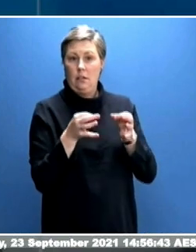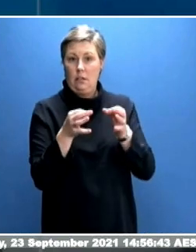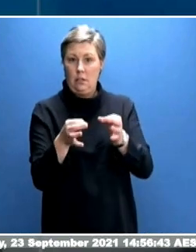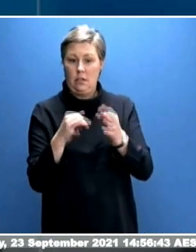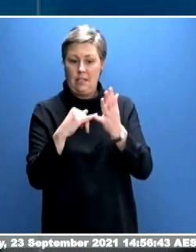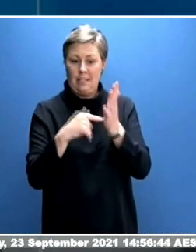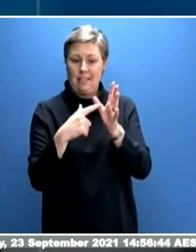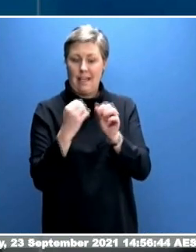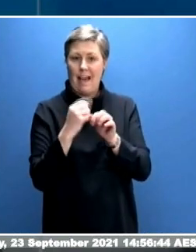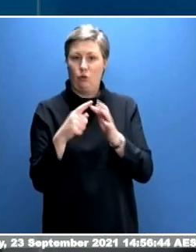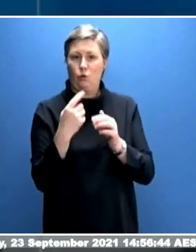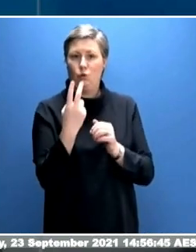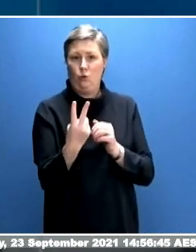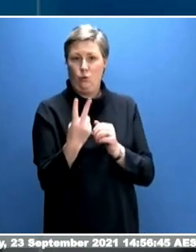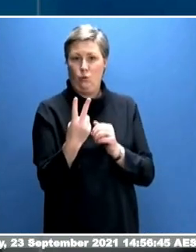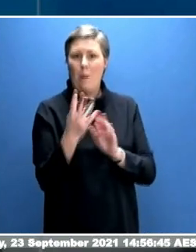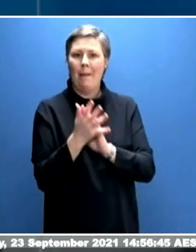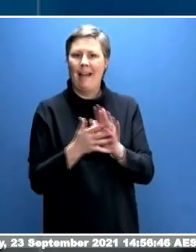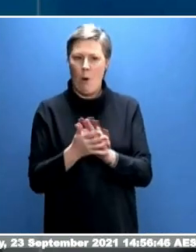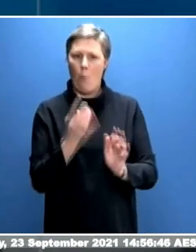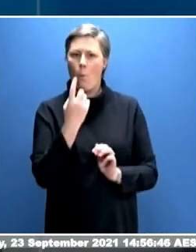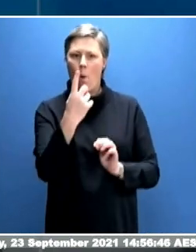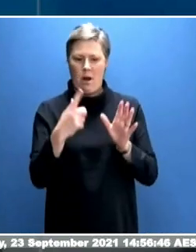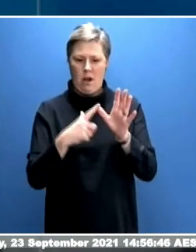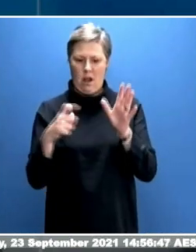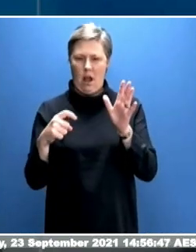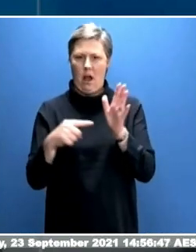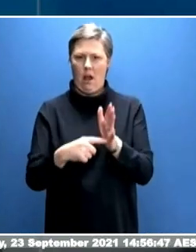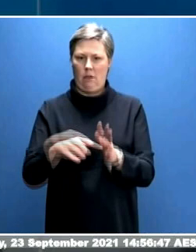intent to develop a single Act, and that was for a number of reasons.